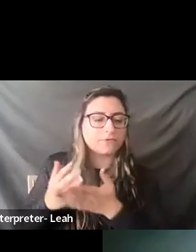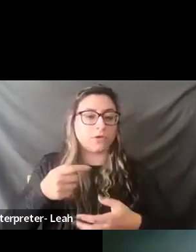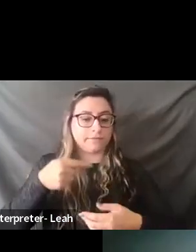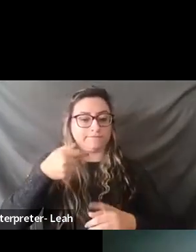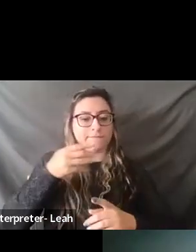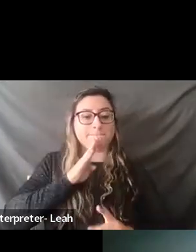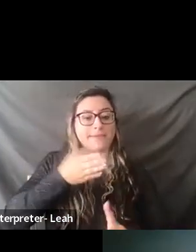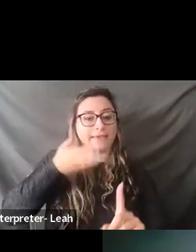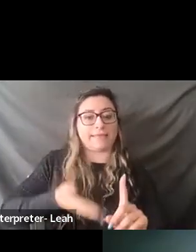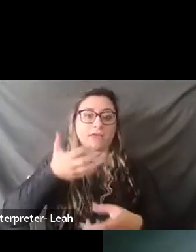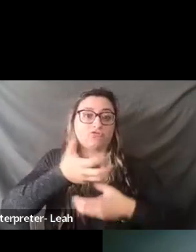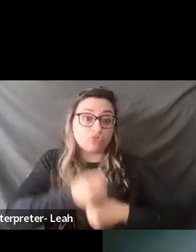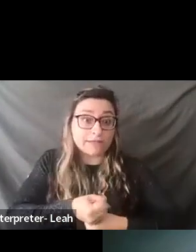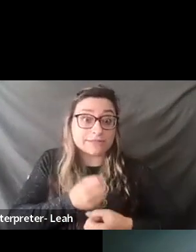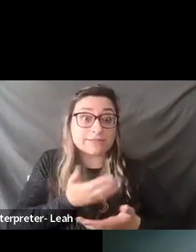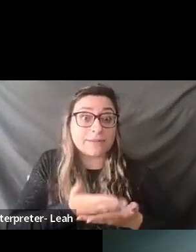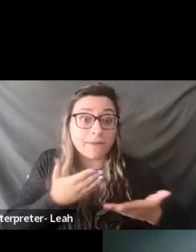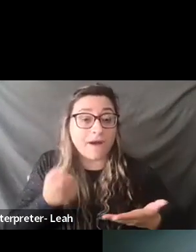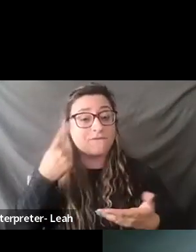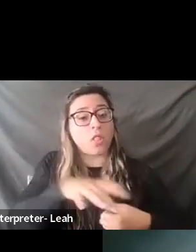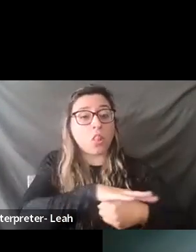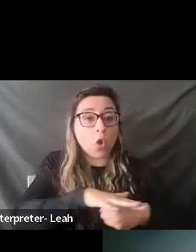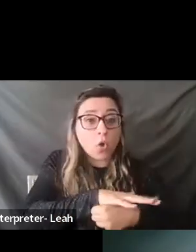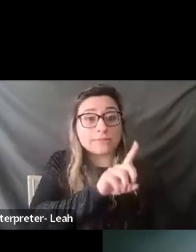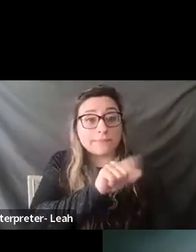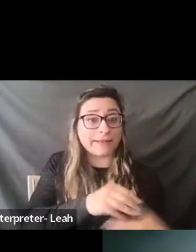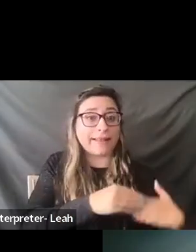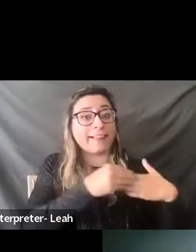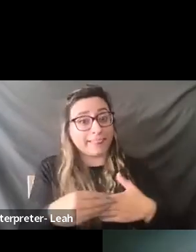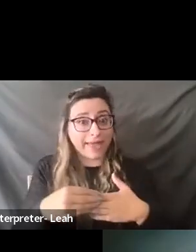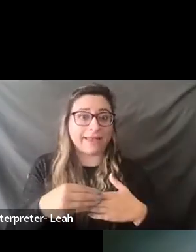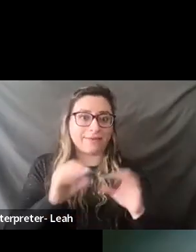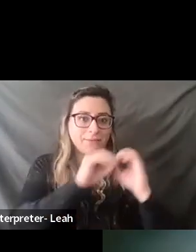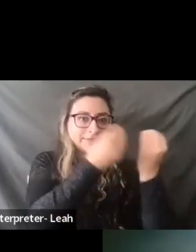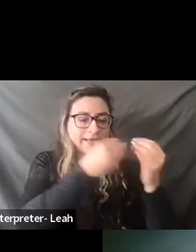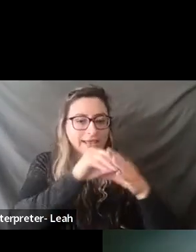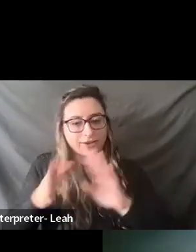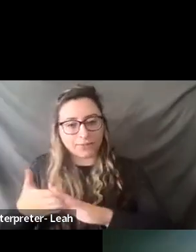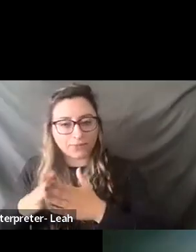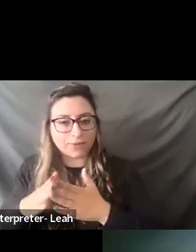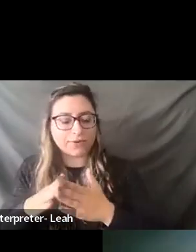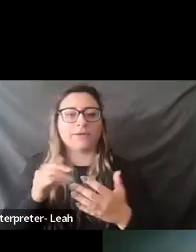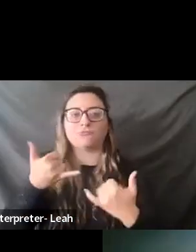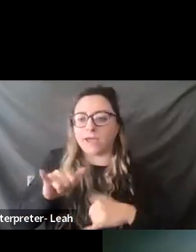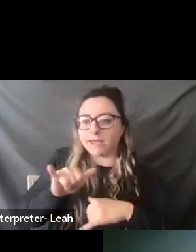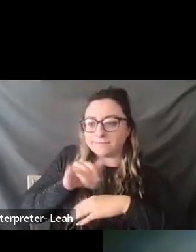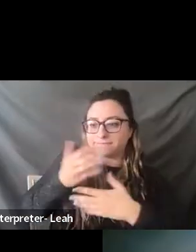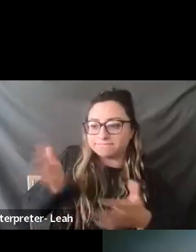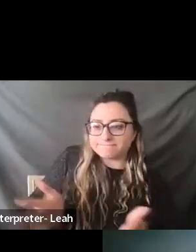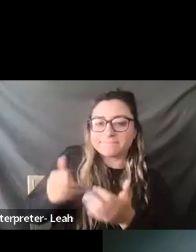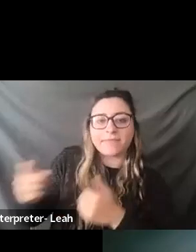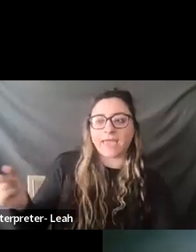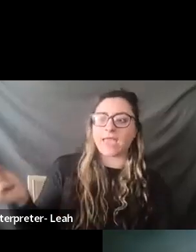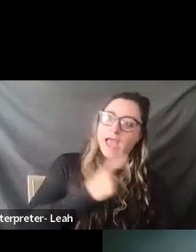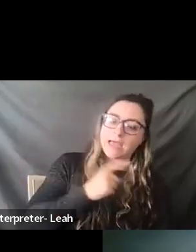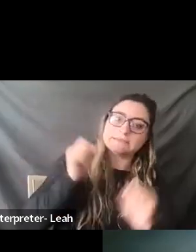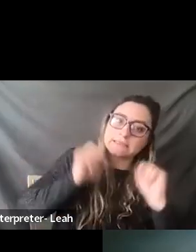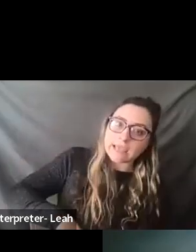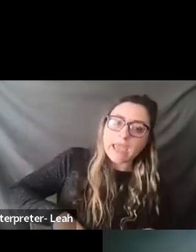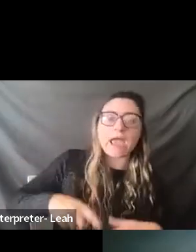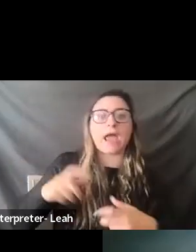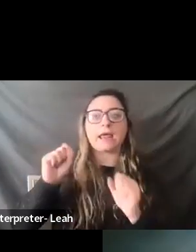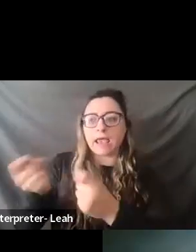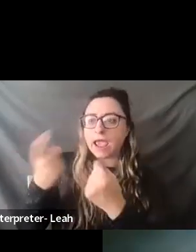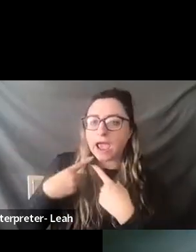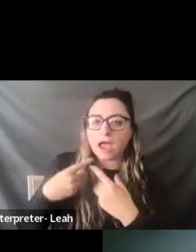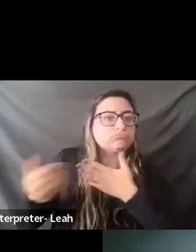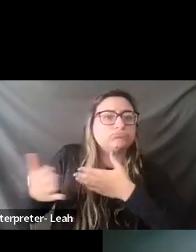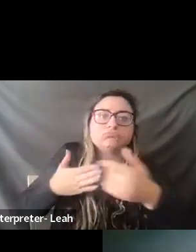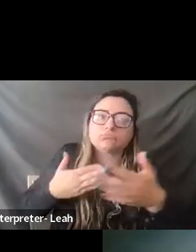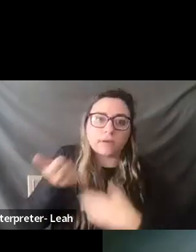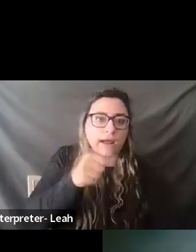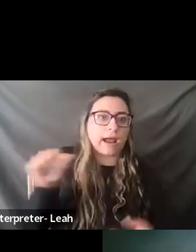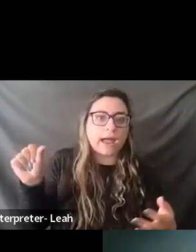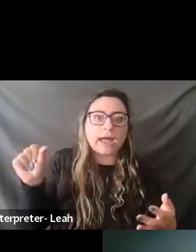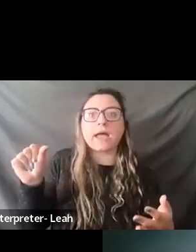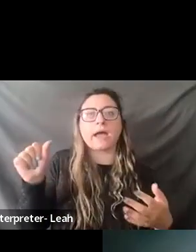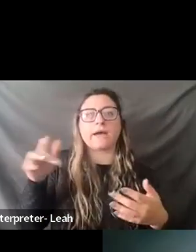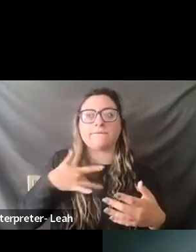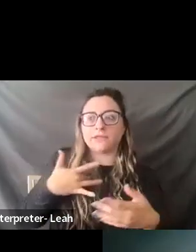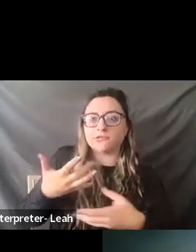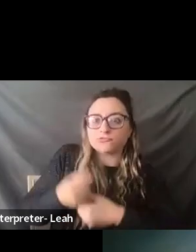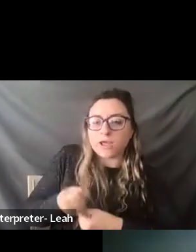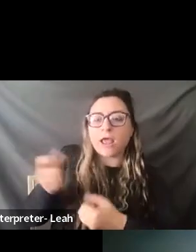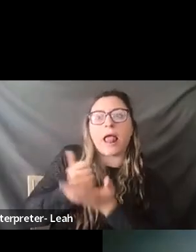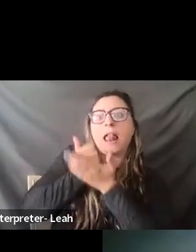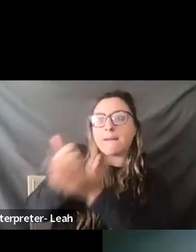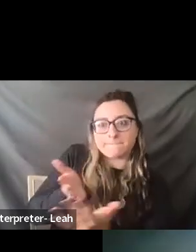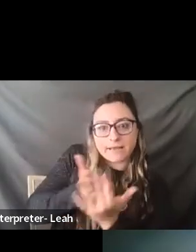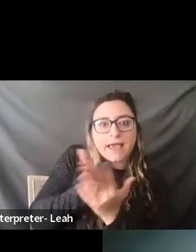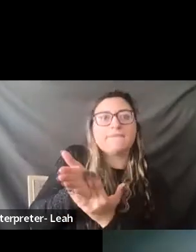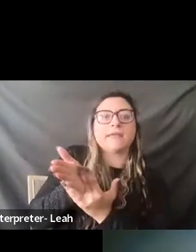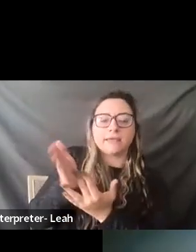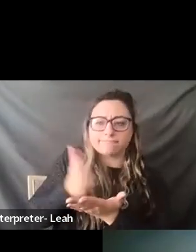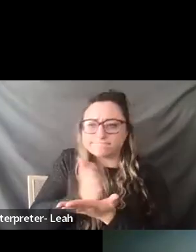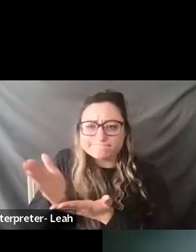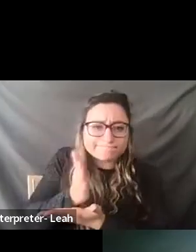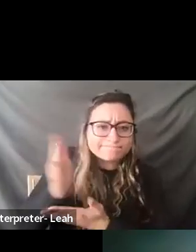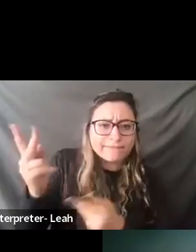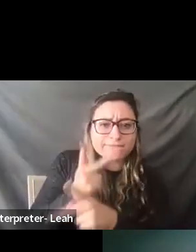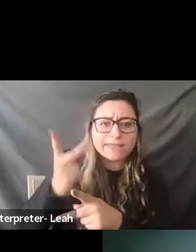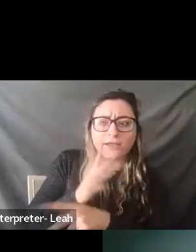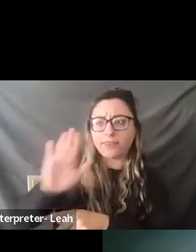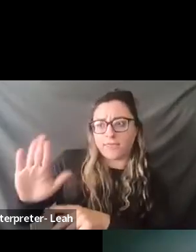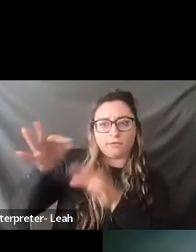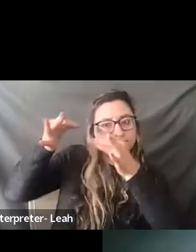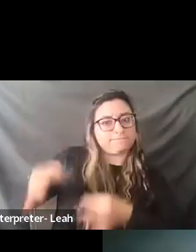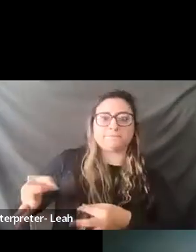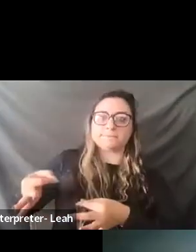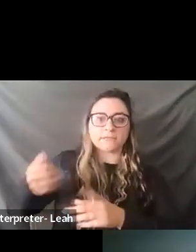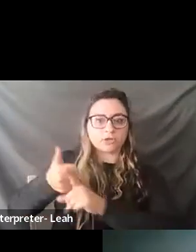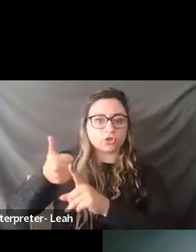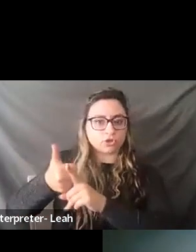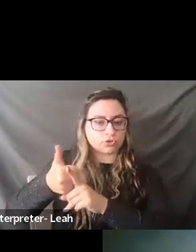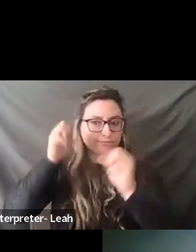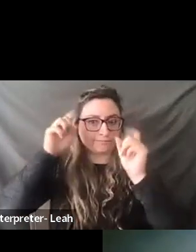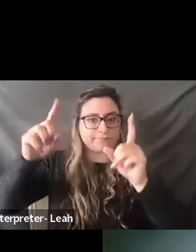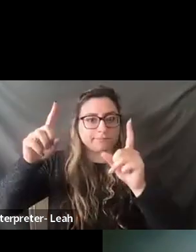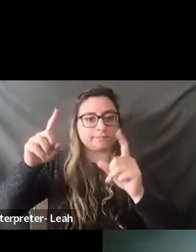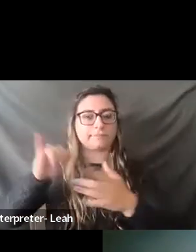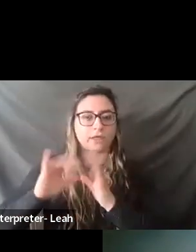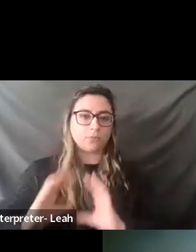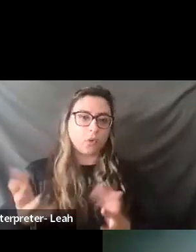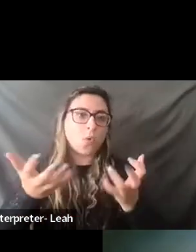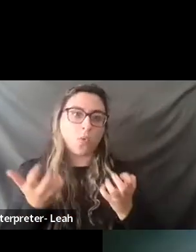You really touched on a lot of important pieces there.